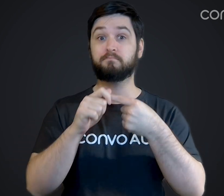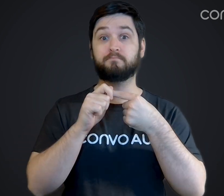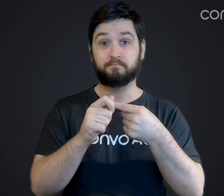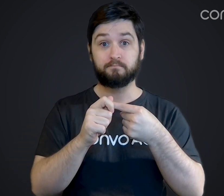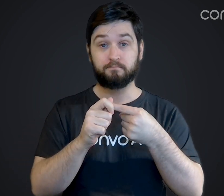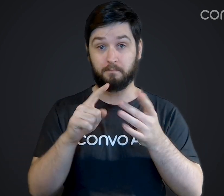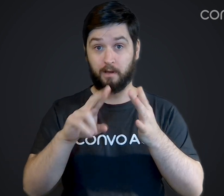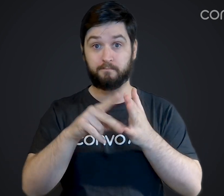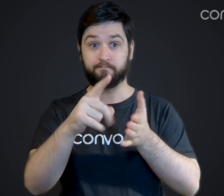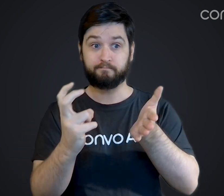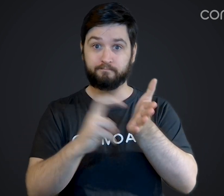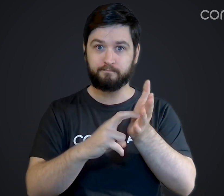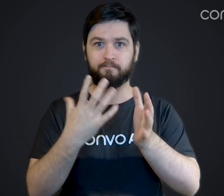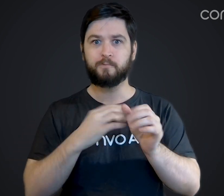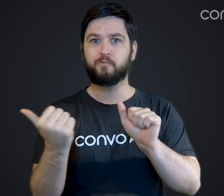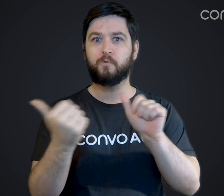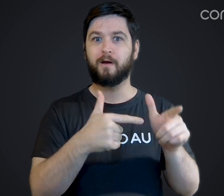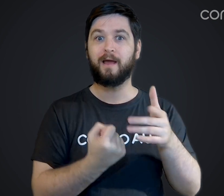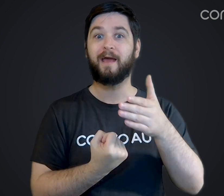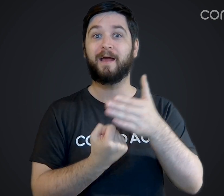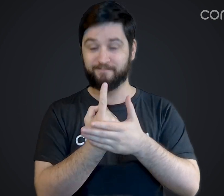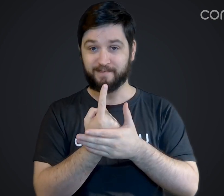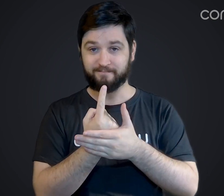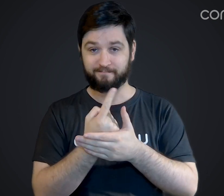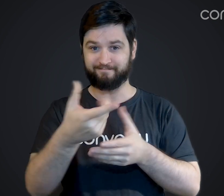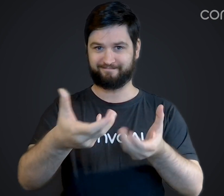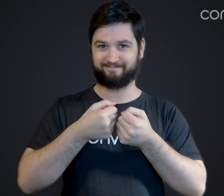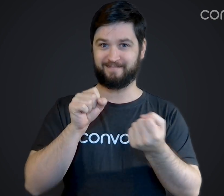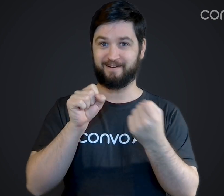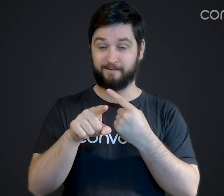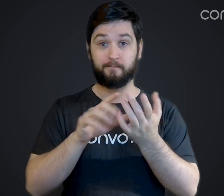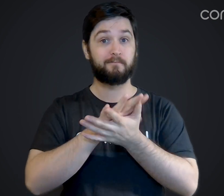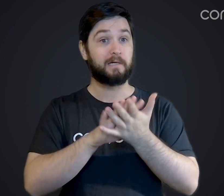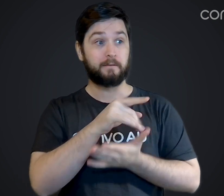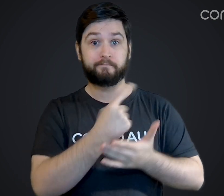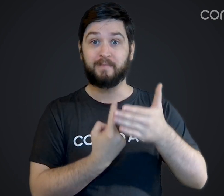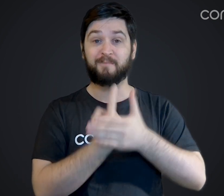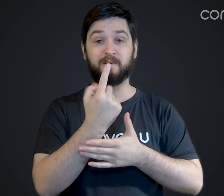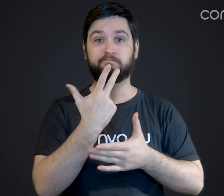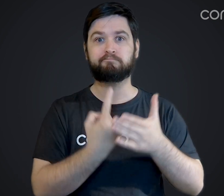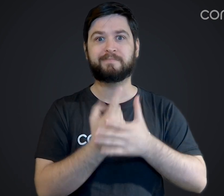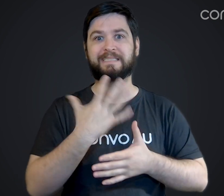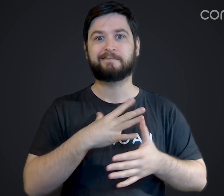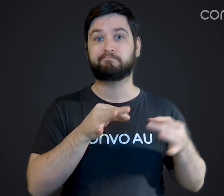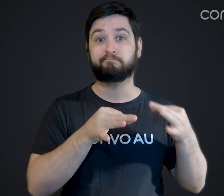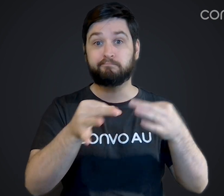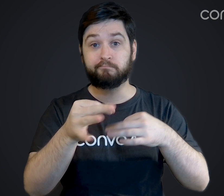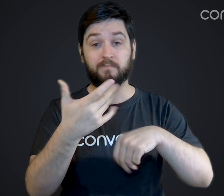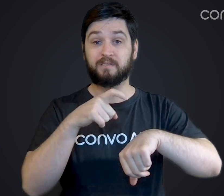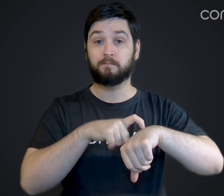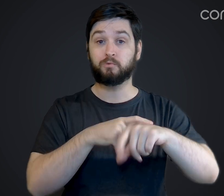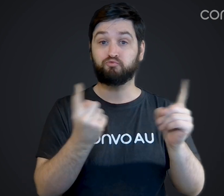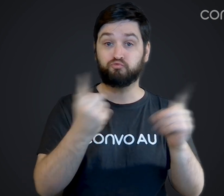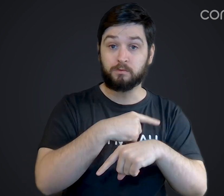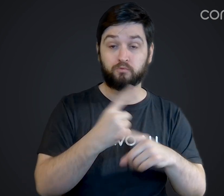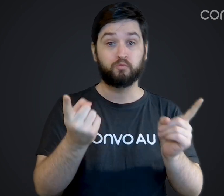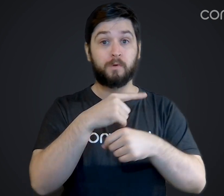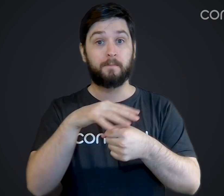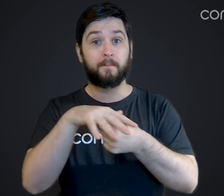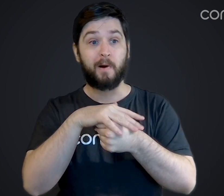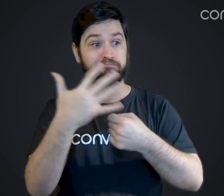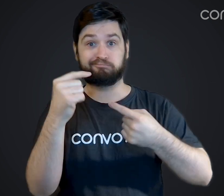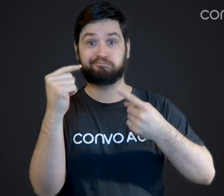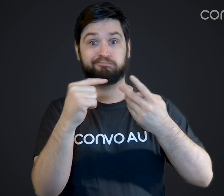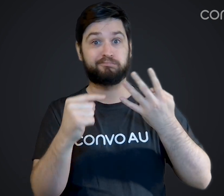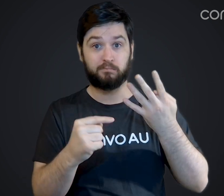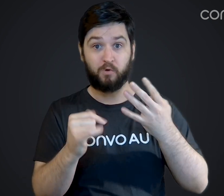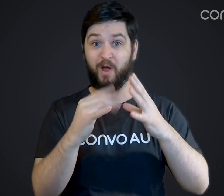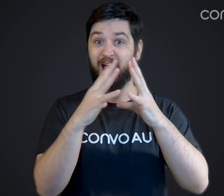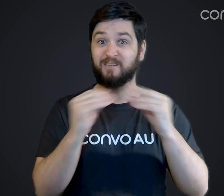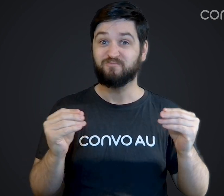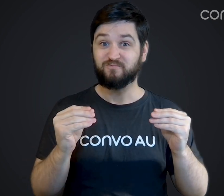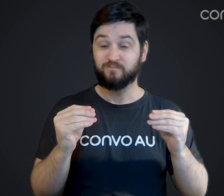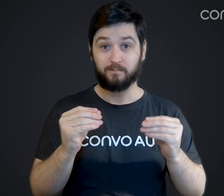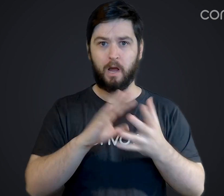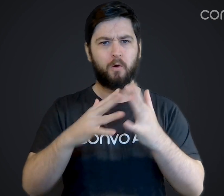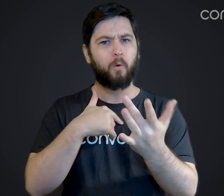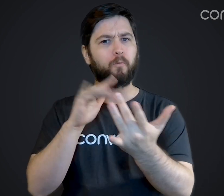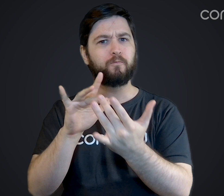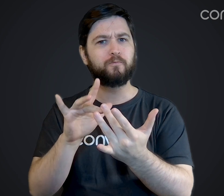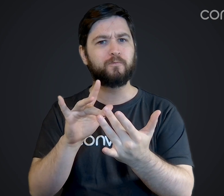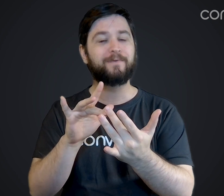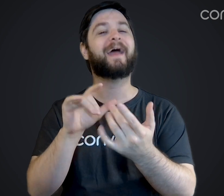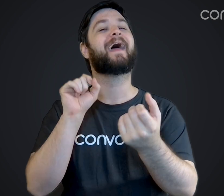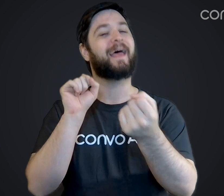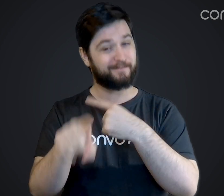1. To notify you about any changes in the event schedule or details.